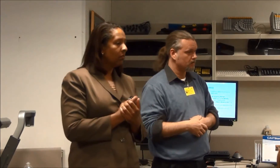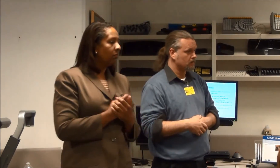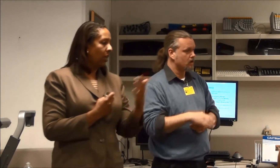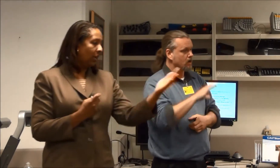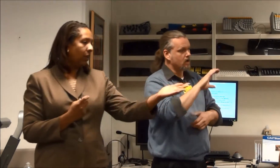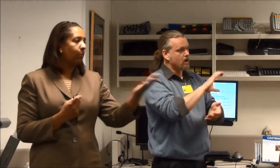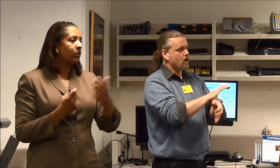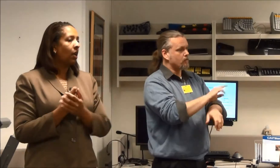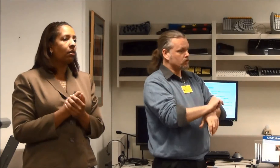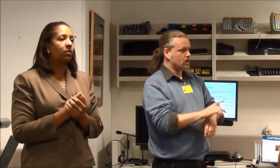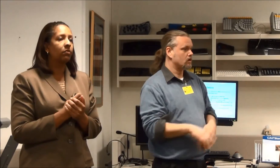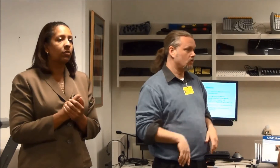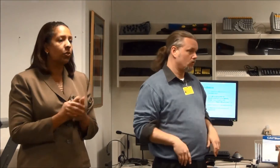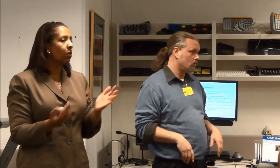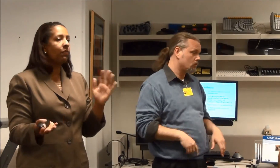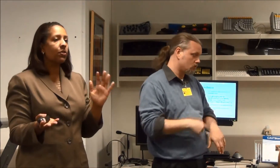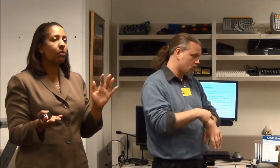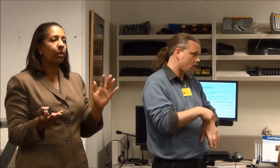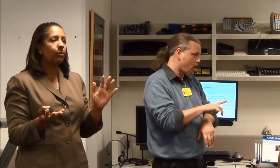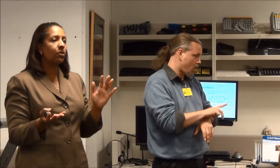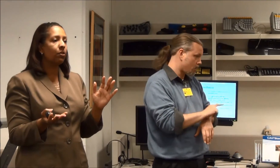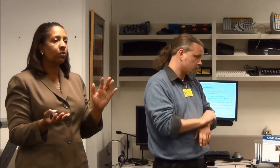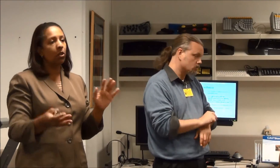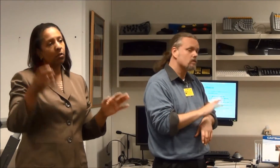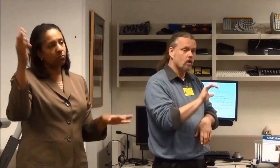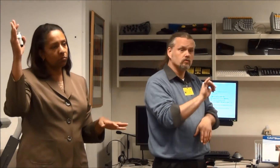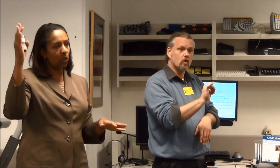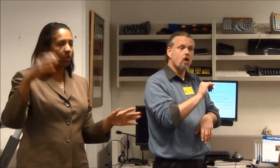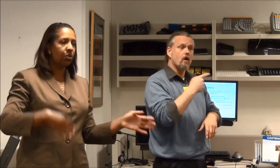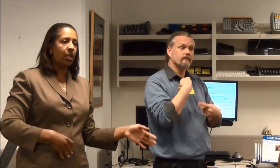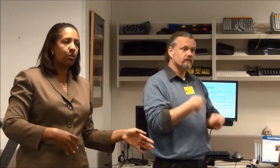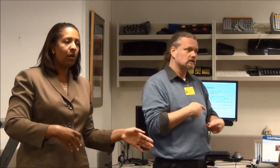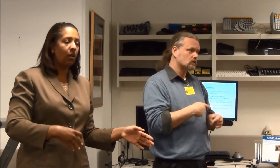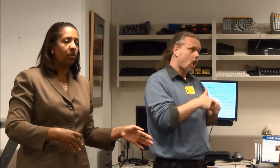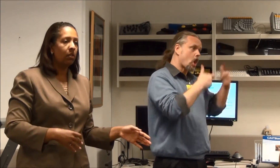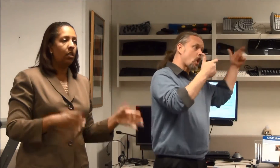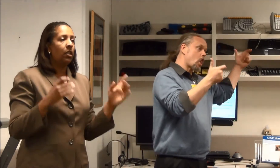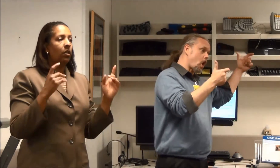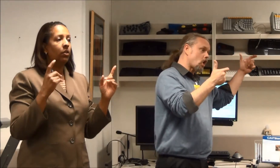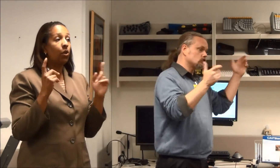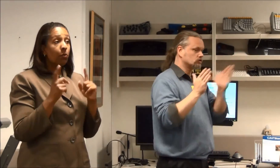Jo Linda Johnson: I have carpal tunnel. Those are all physical impairments too. So large and small.